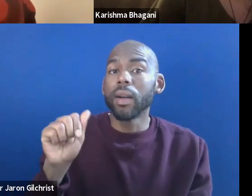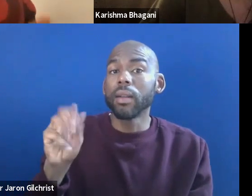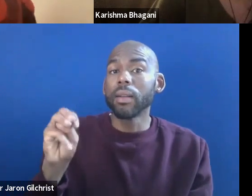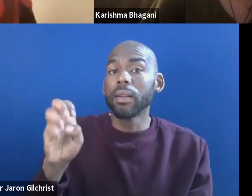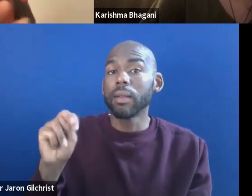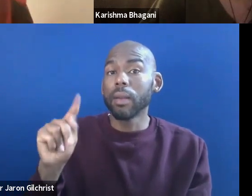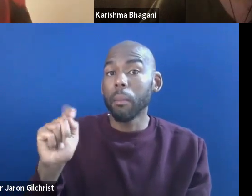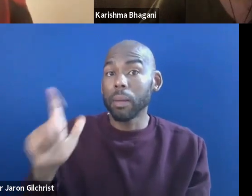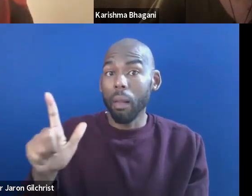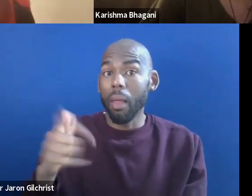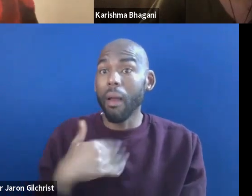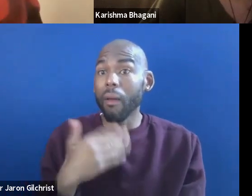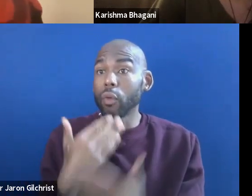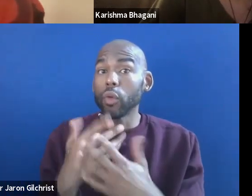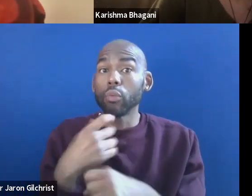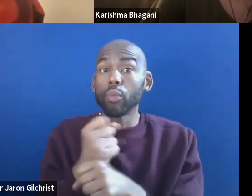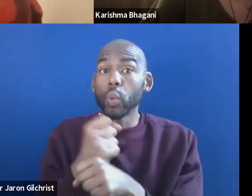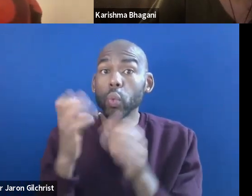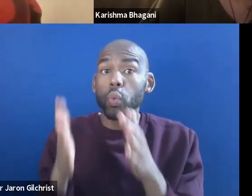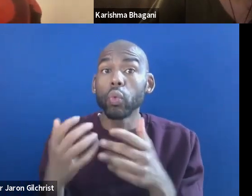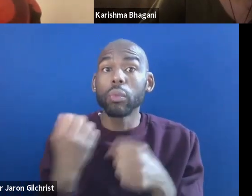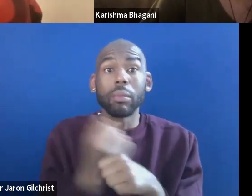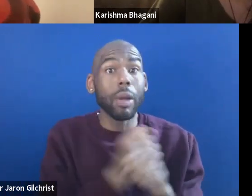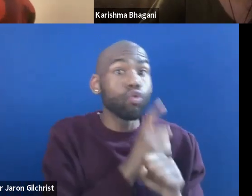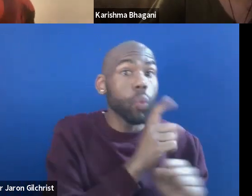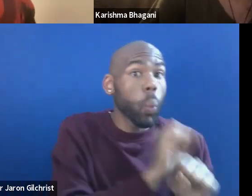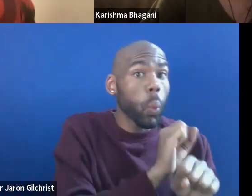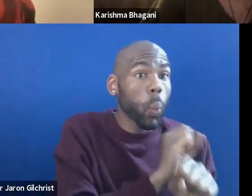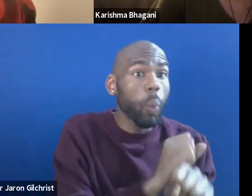to ensure that our work have a long lifespan.